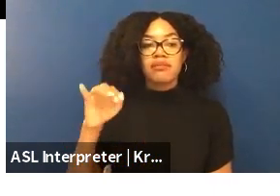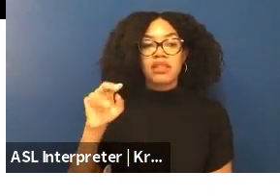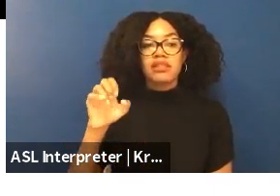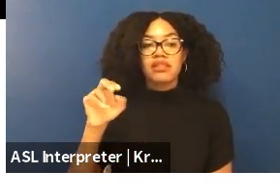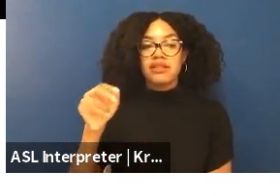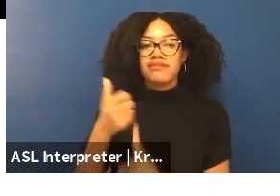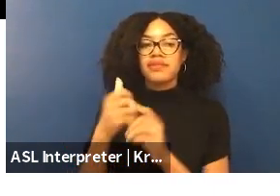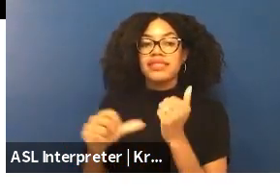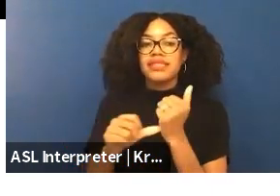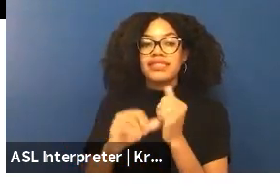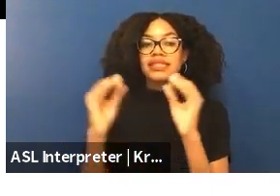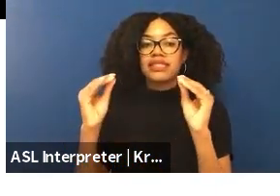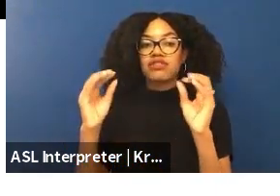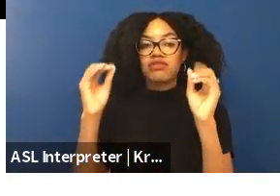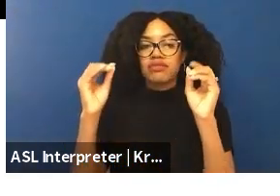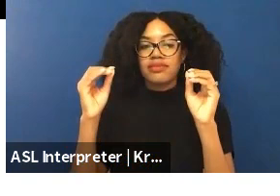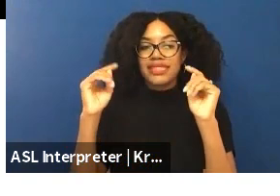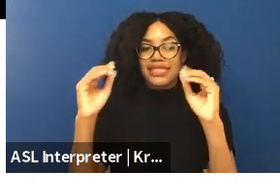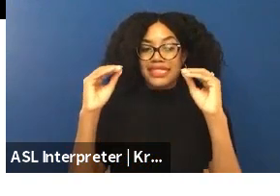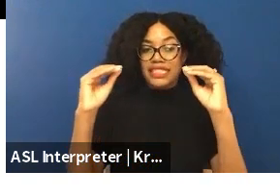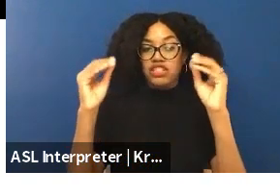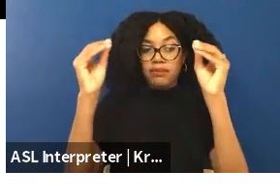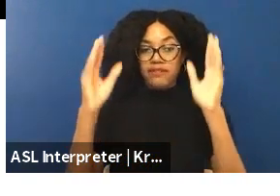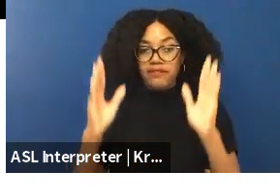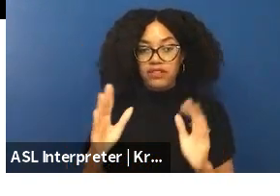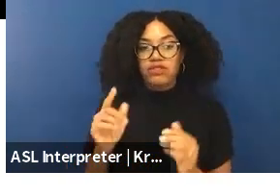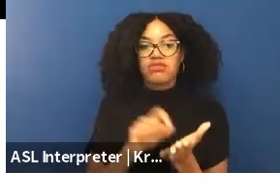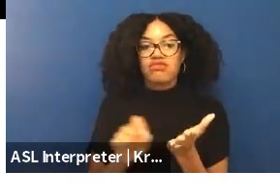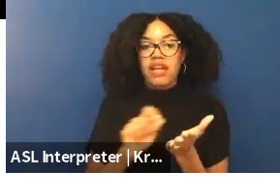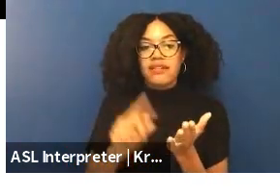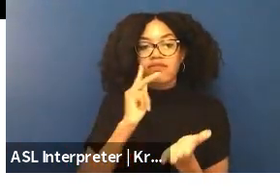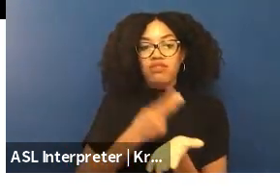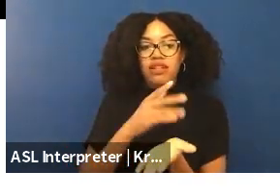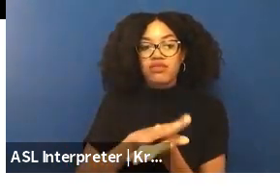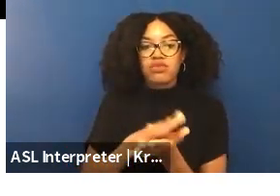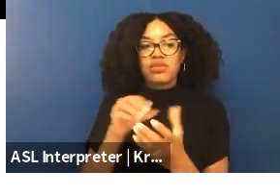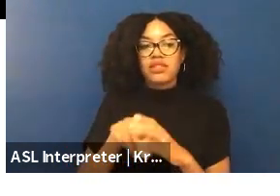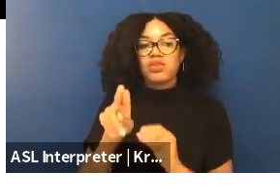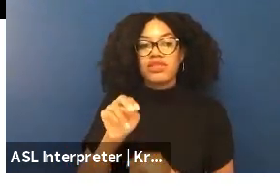School at UNC Charlotte. In this role, she teaches writing classes to matriculated graduate students